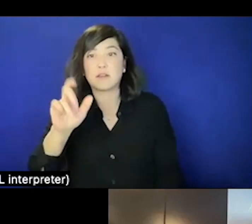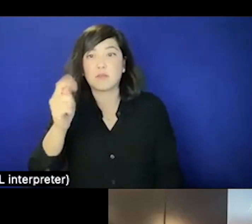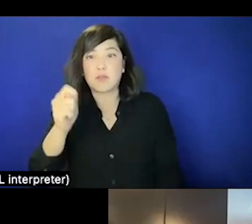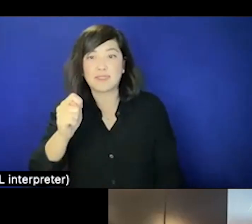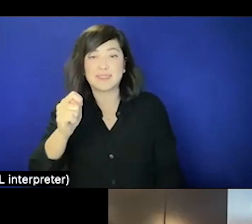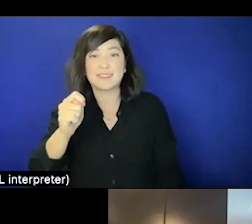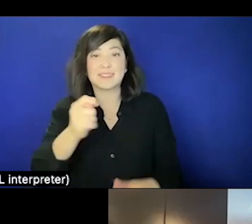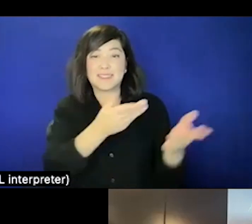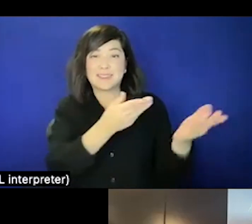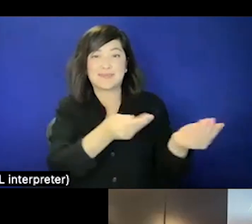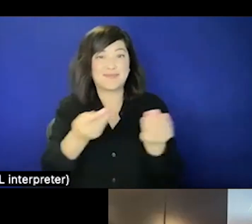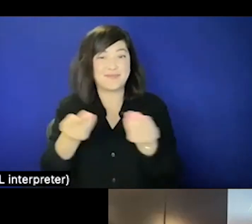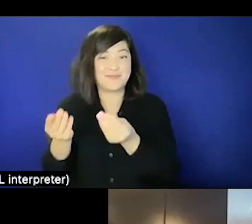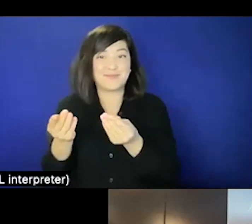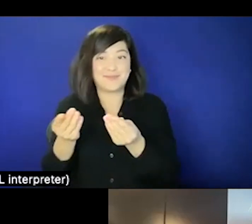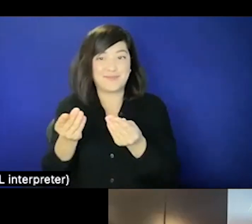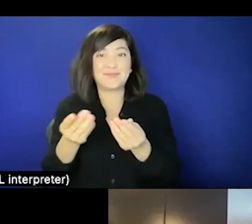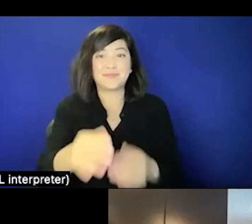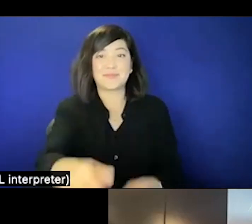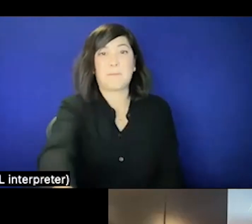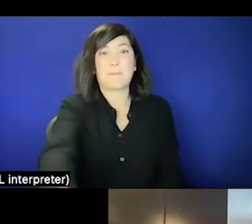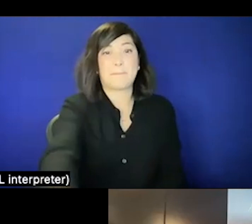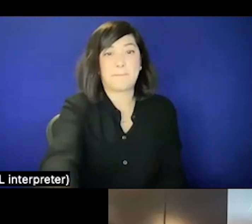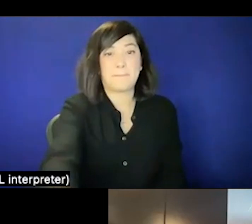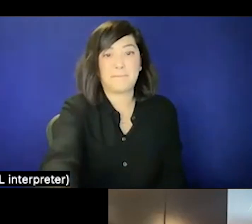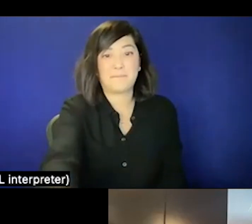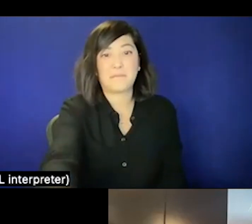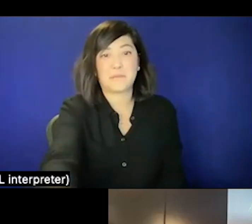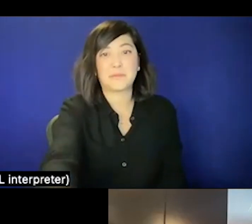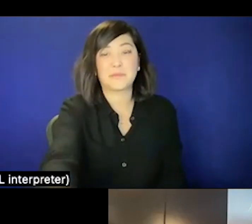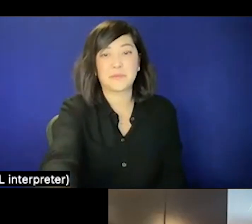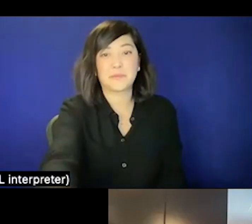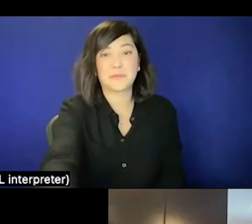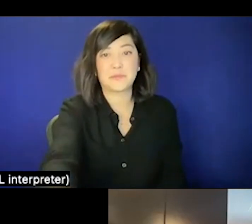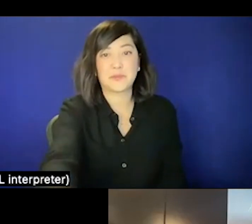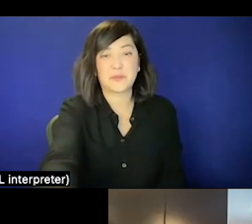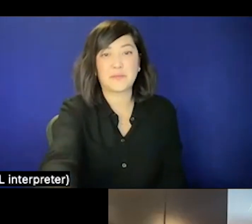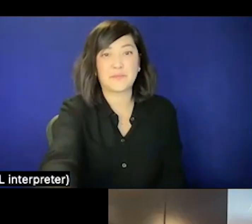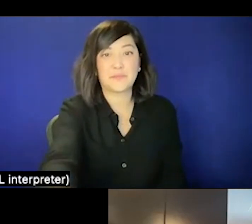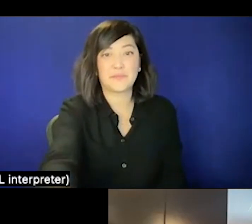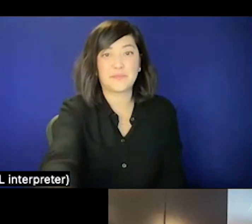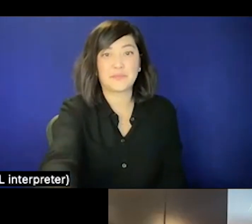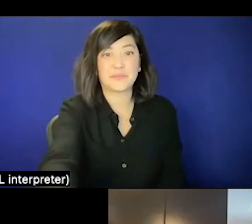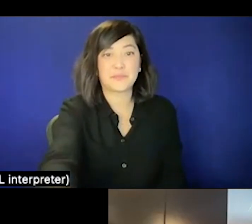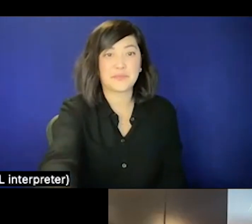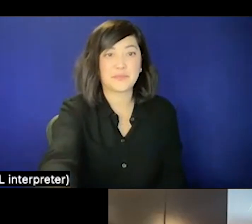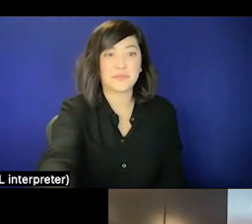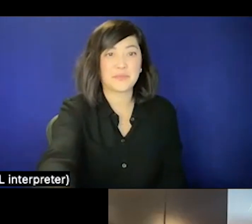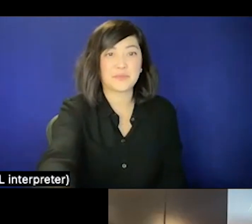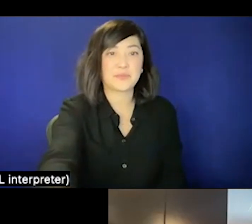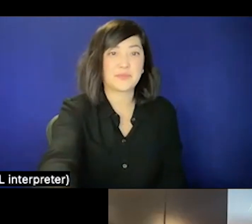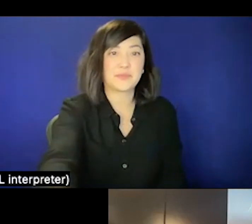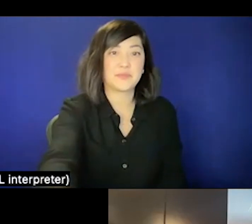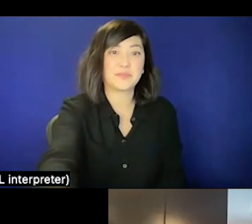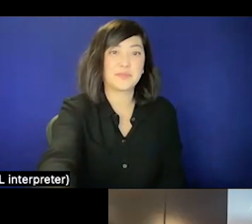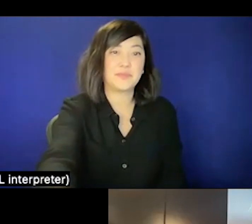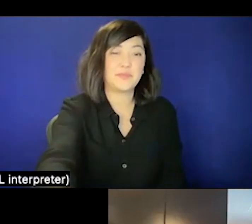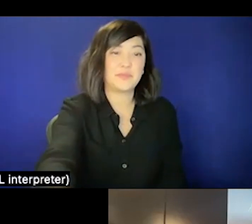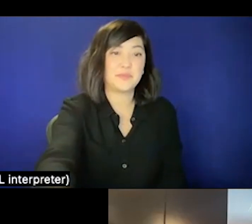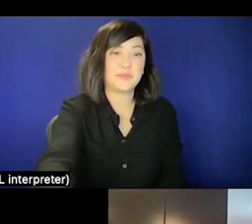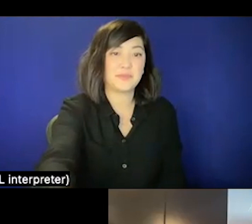Brian: Well, it's good to know that Shane's always posing good questions. I think that POD is